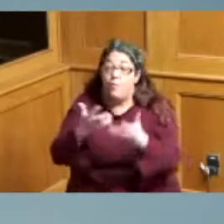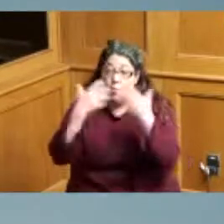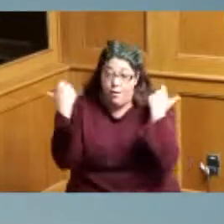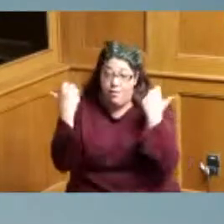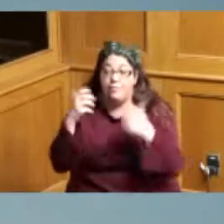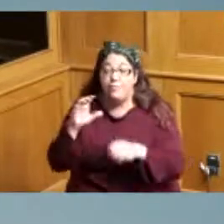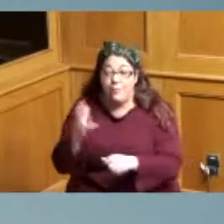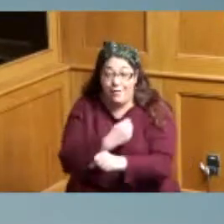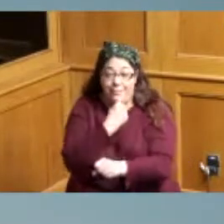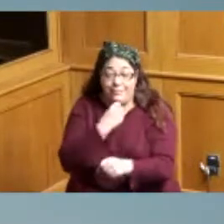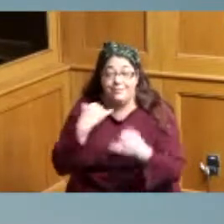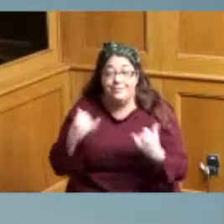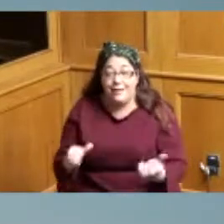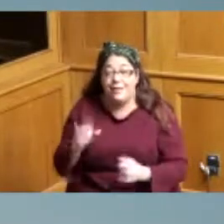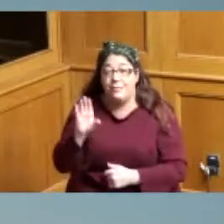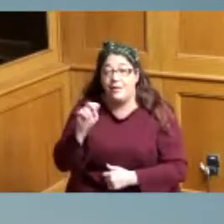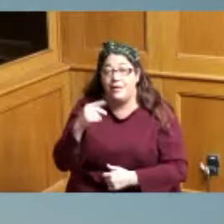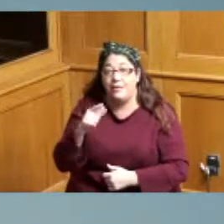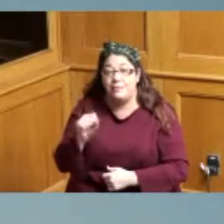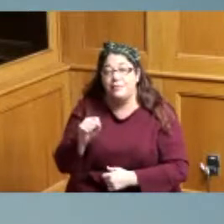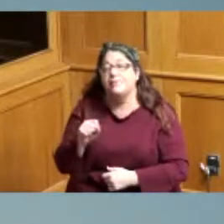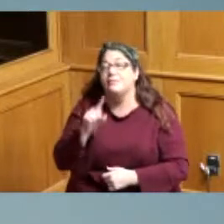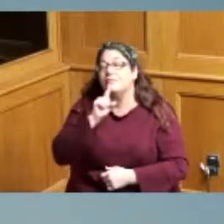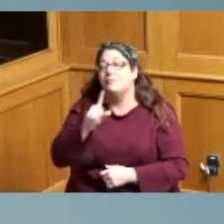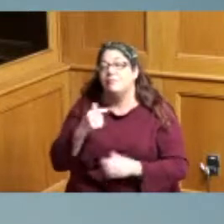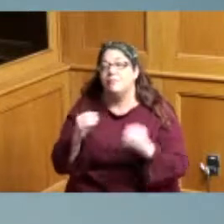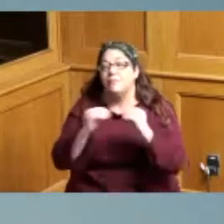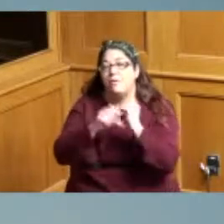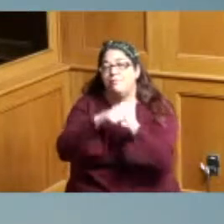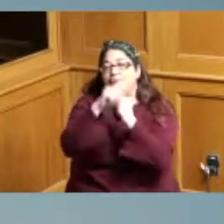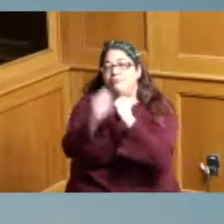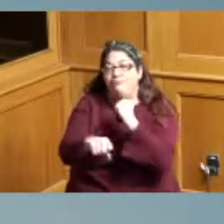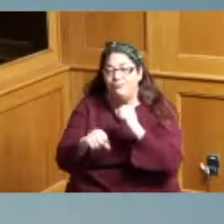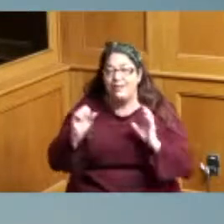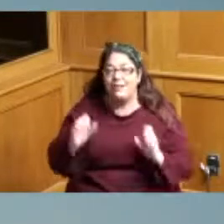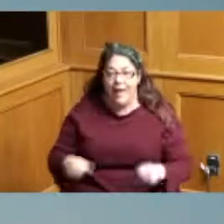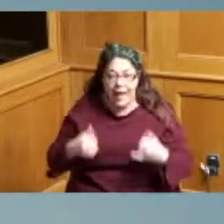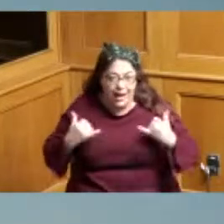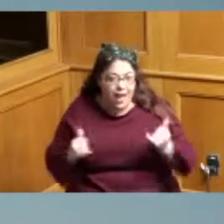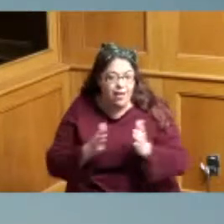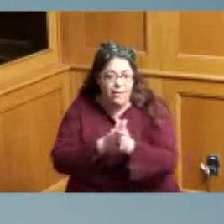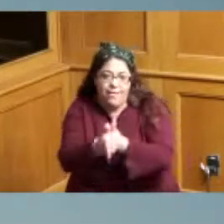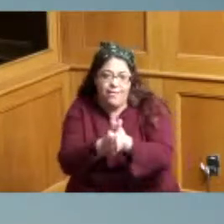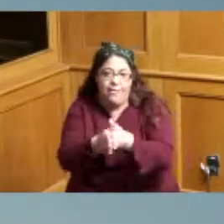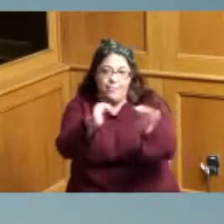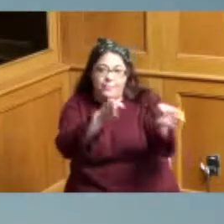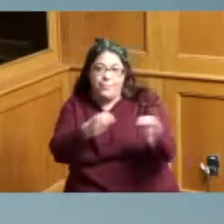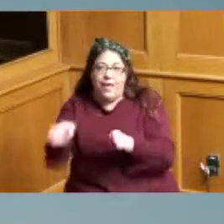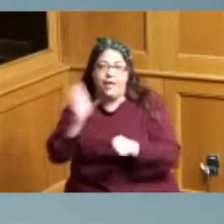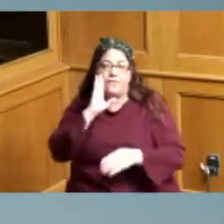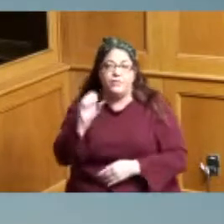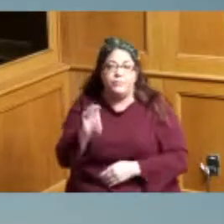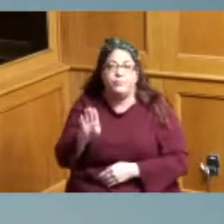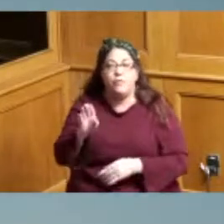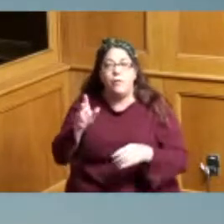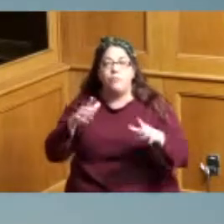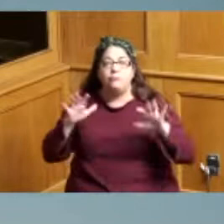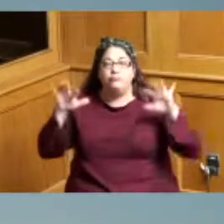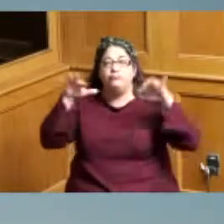have a bit more time to plan for and pull together an event for for the Super Bowl so I'm glad the